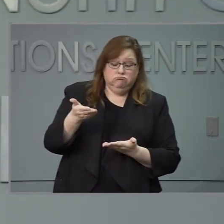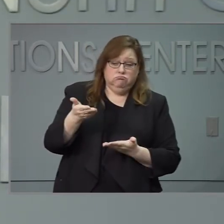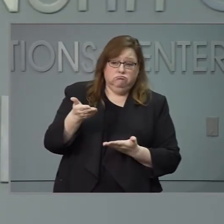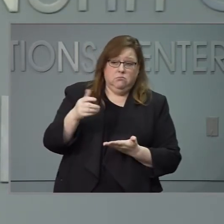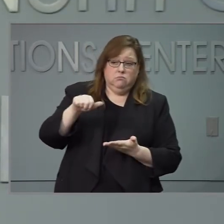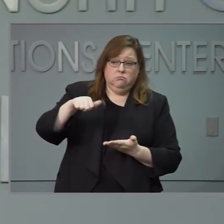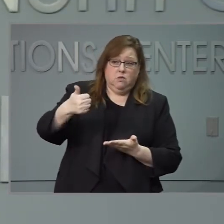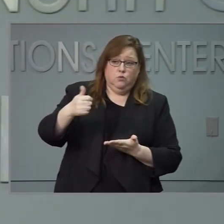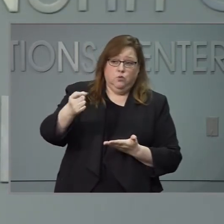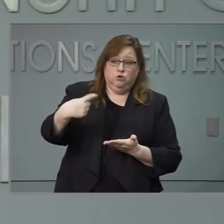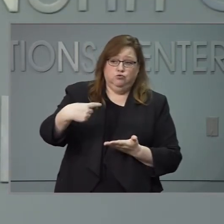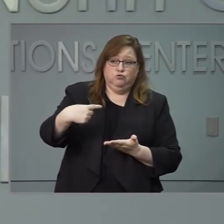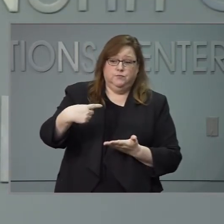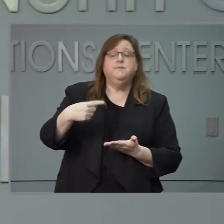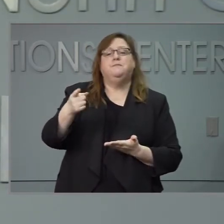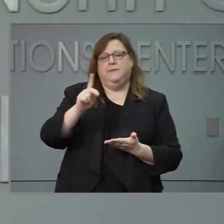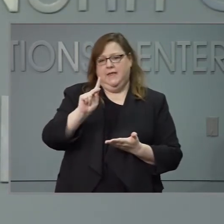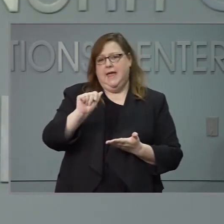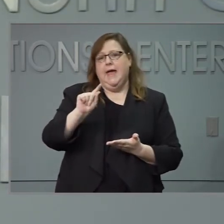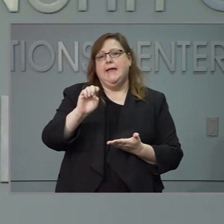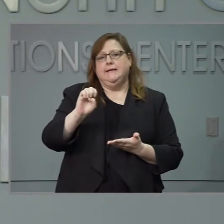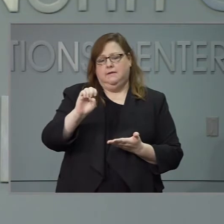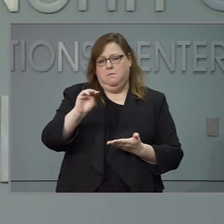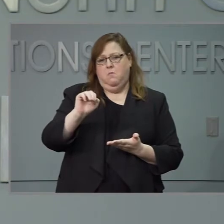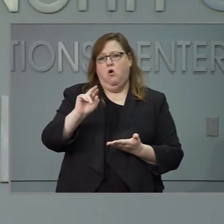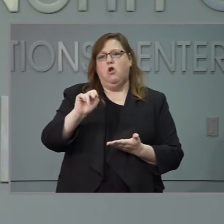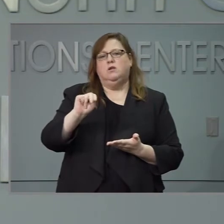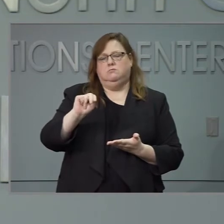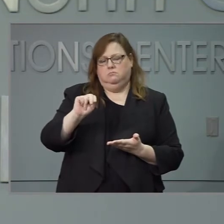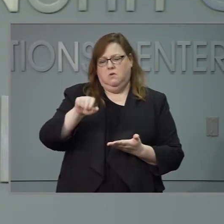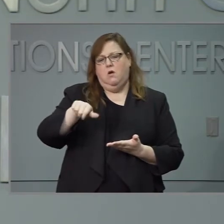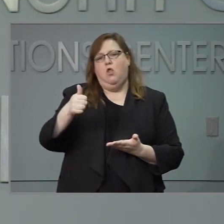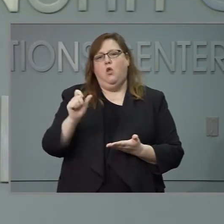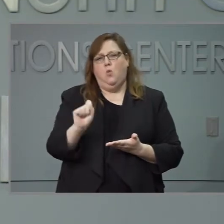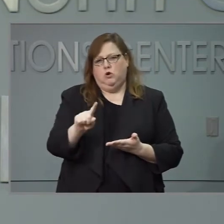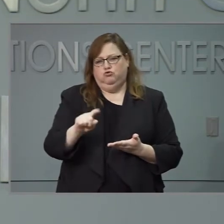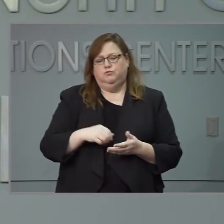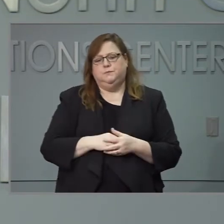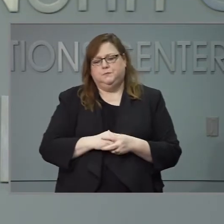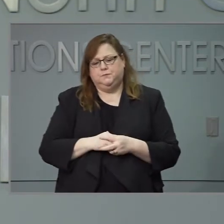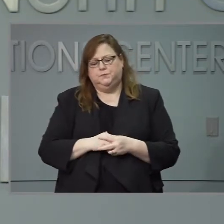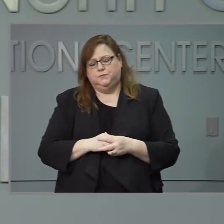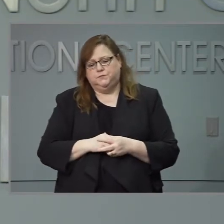TELE MEDICINA. YO PROPUSE 201 250 MILLONES DE DÓLARES, QUE VA